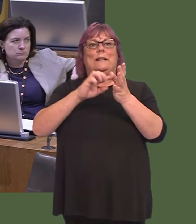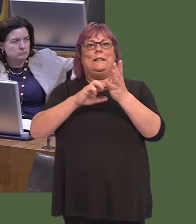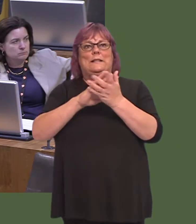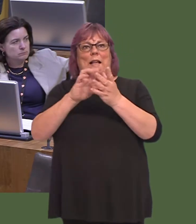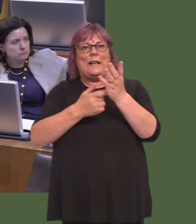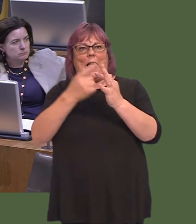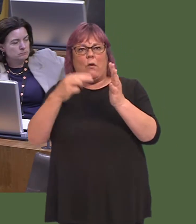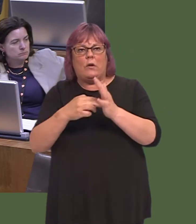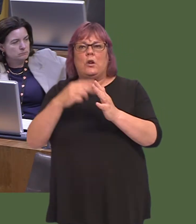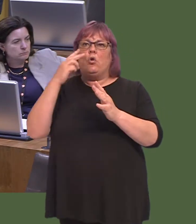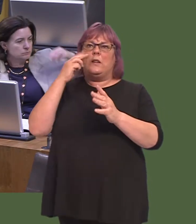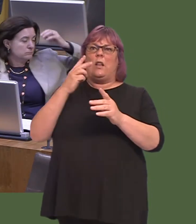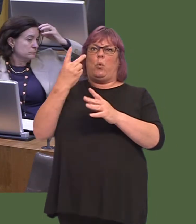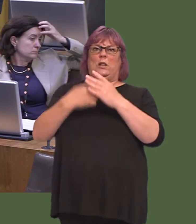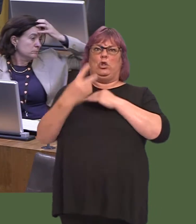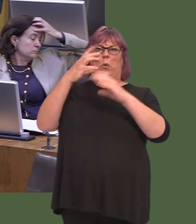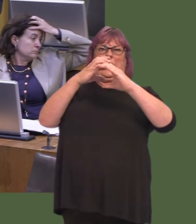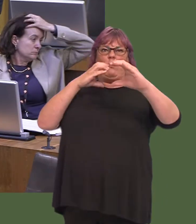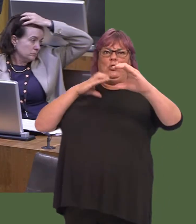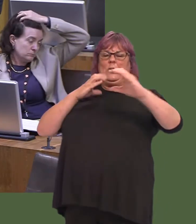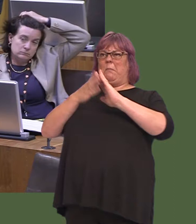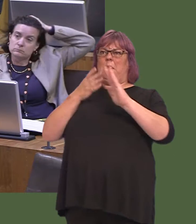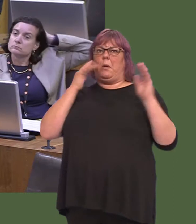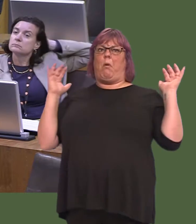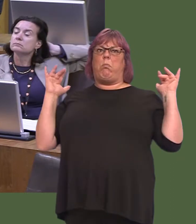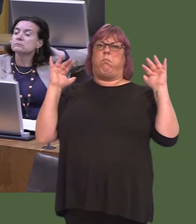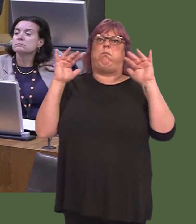Pontyclun, she sees the overcrowding that takes place there with a two-carriage train in the early morning.